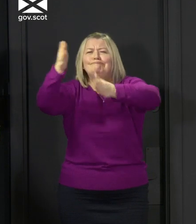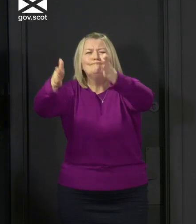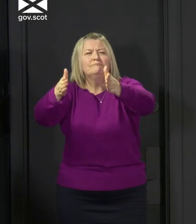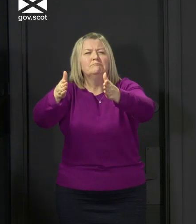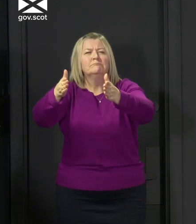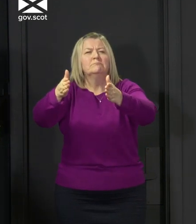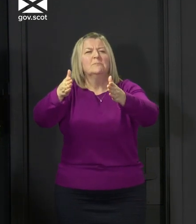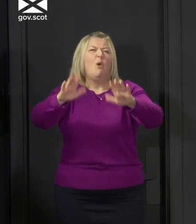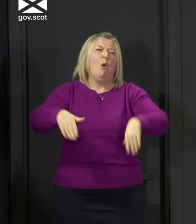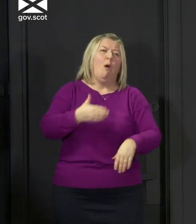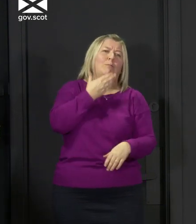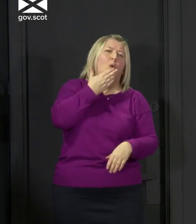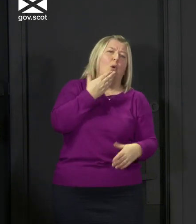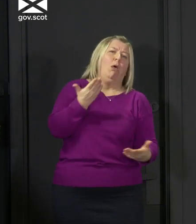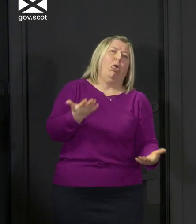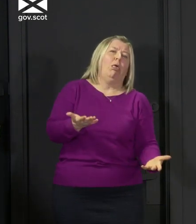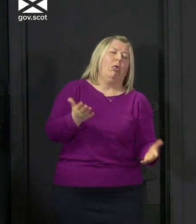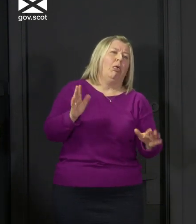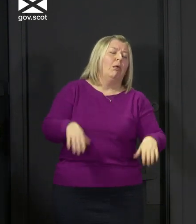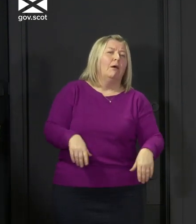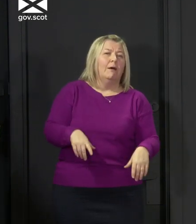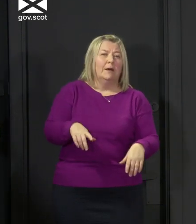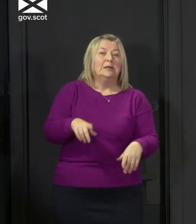particularly true for families with children.